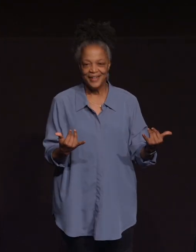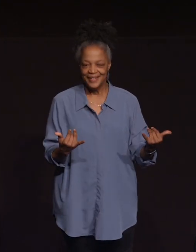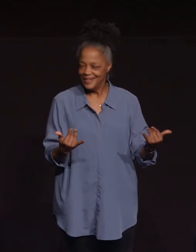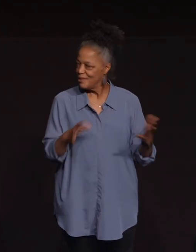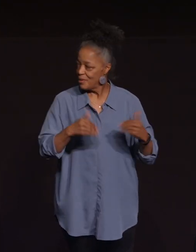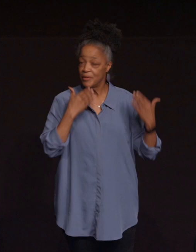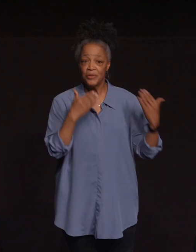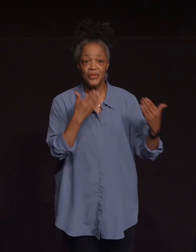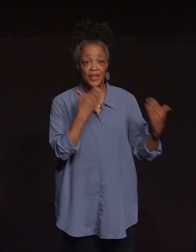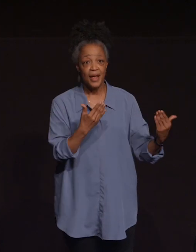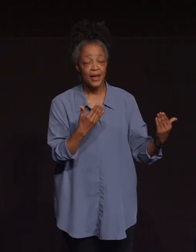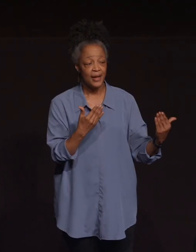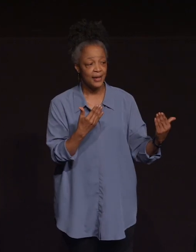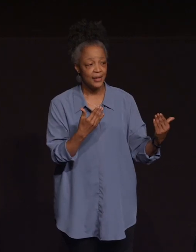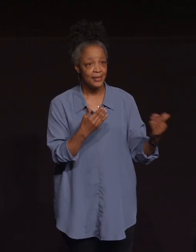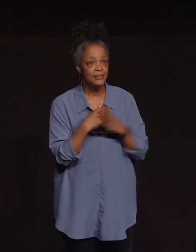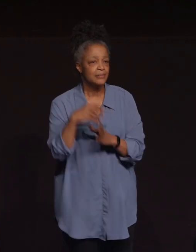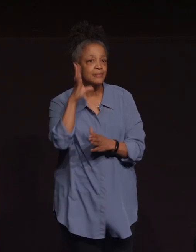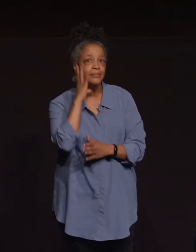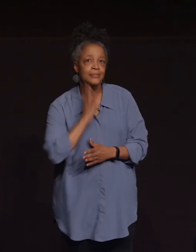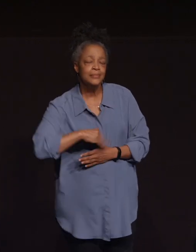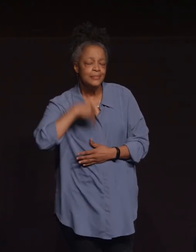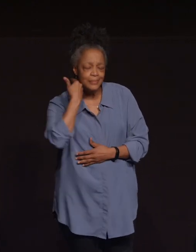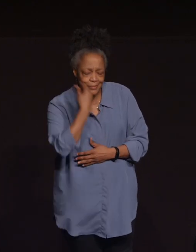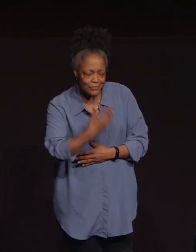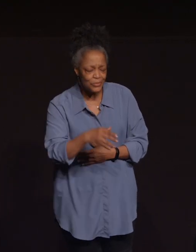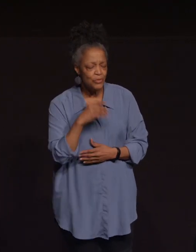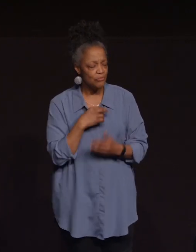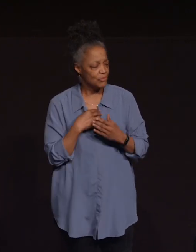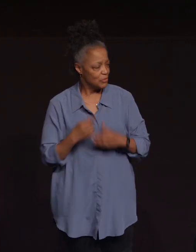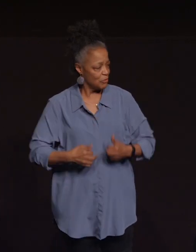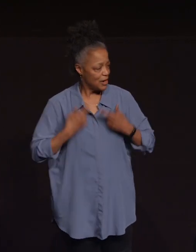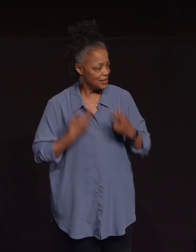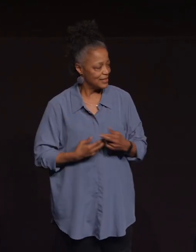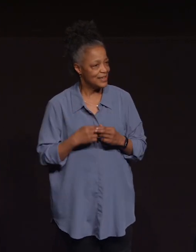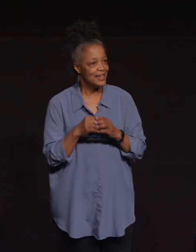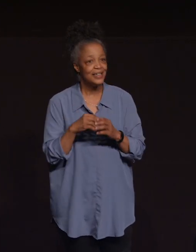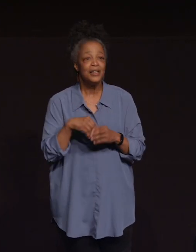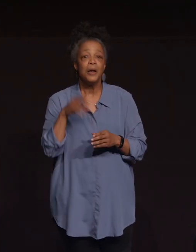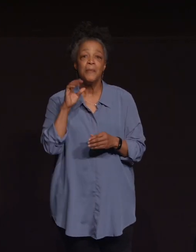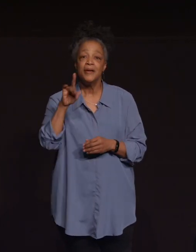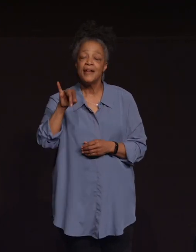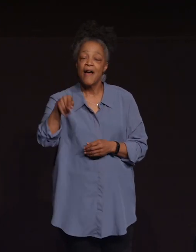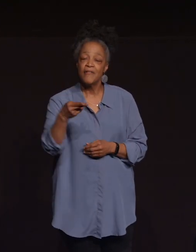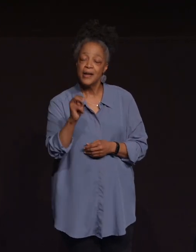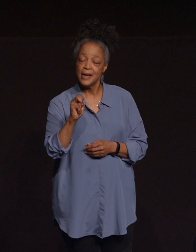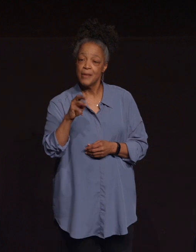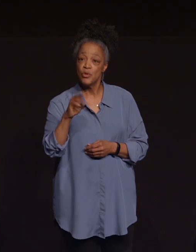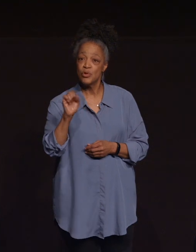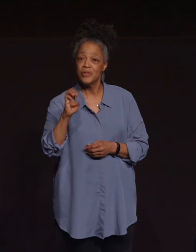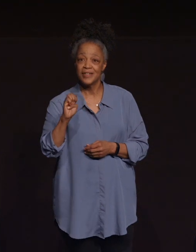I want to thank seasoned elder in residence and BSC North Star Ms. Daphne Muse and her undergraduate research